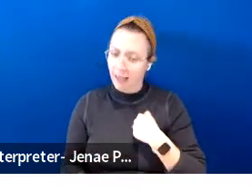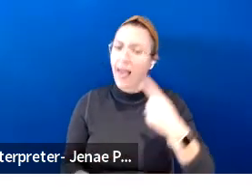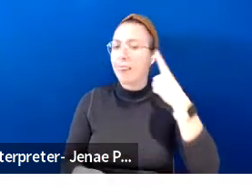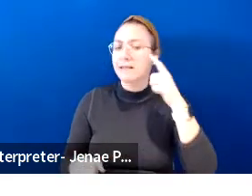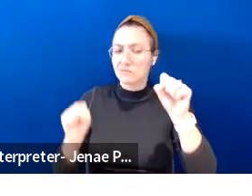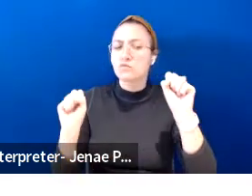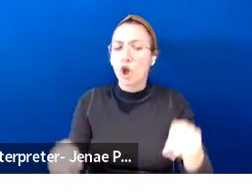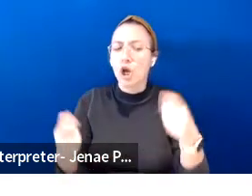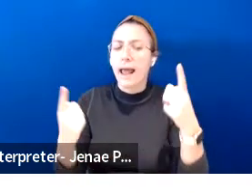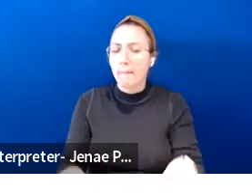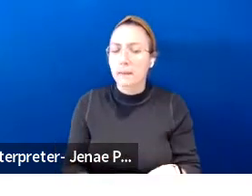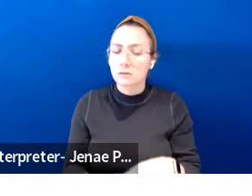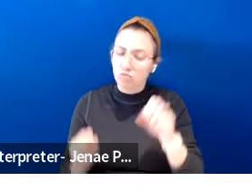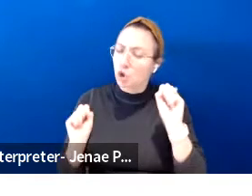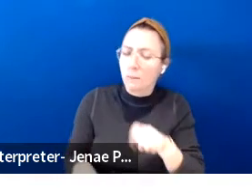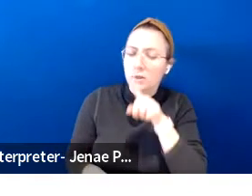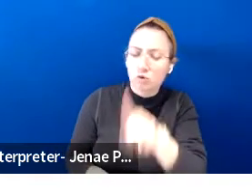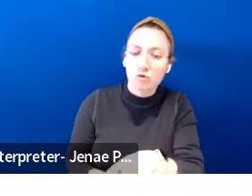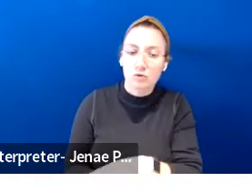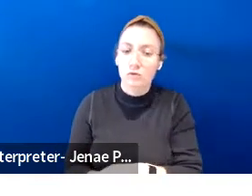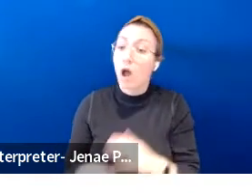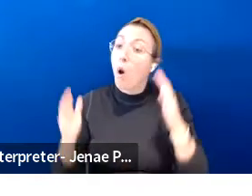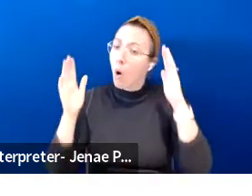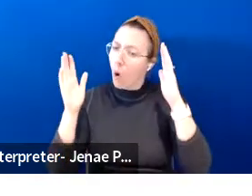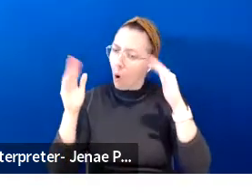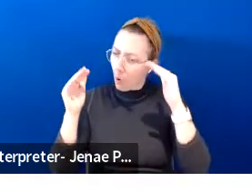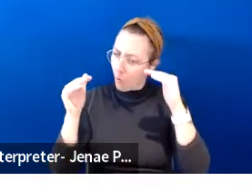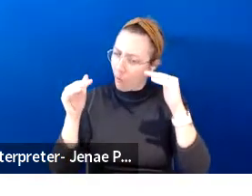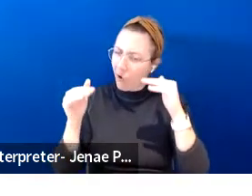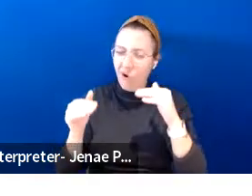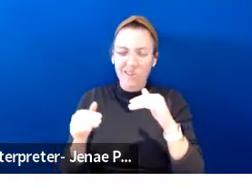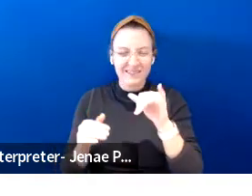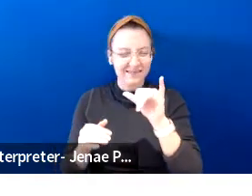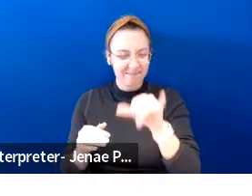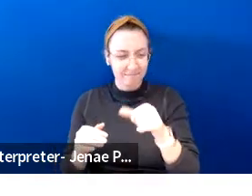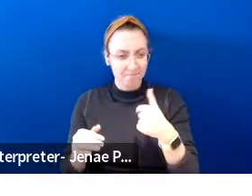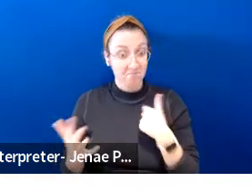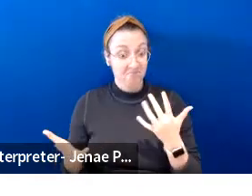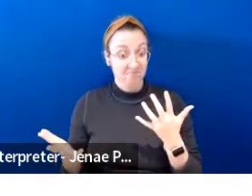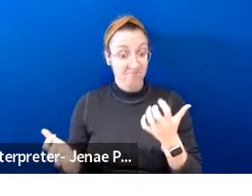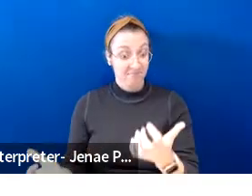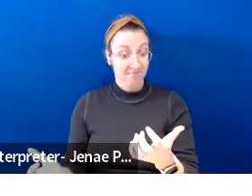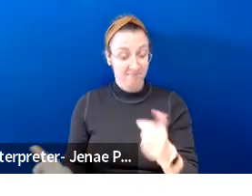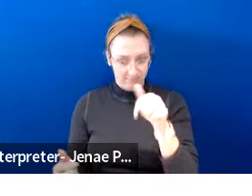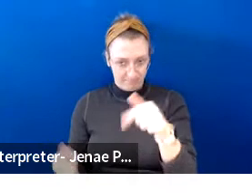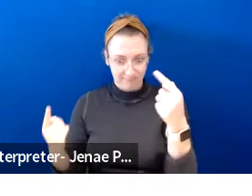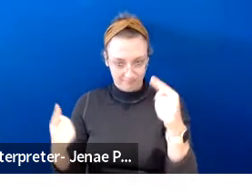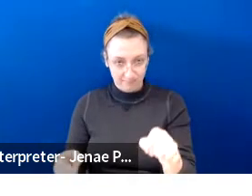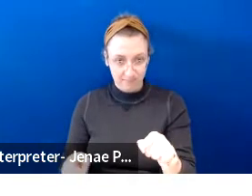So hope has that dynamic of We want this to happen. And it can actually be true.